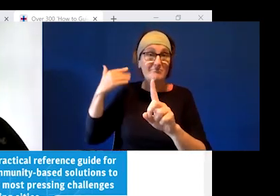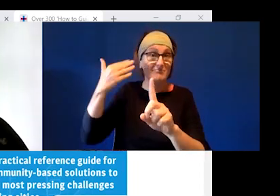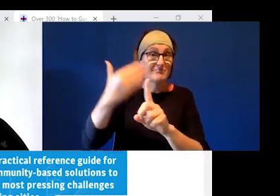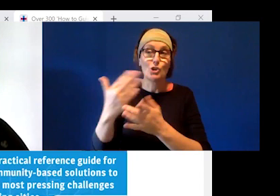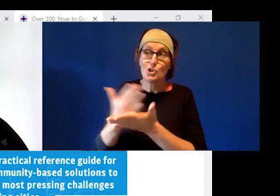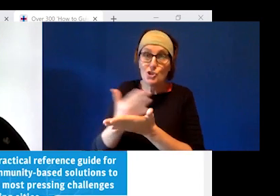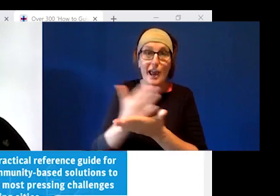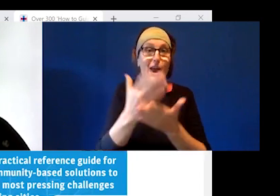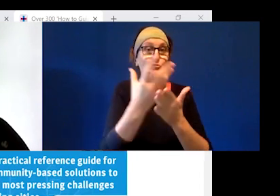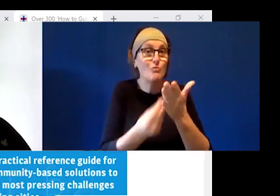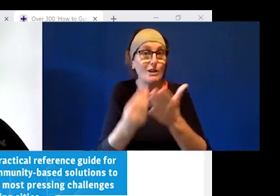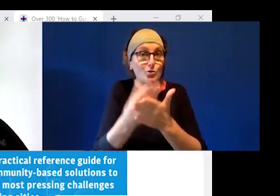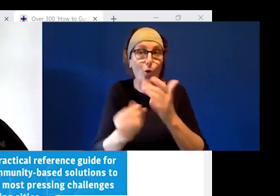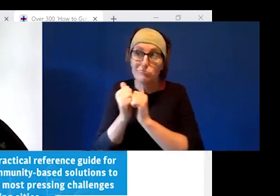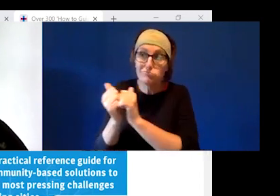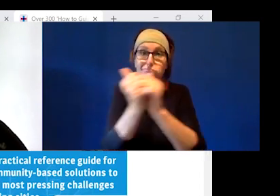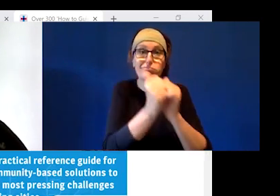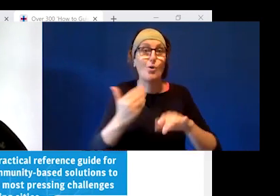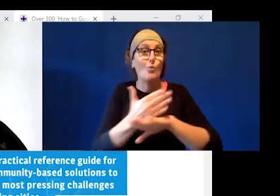sharing and collaboration and understanding how to take care of